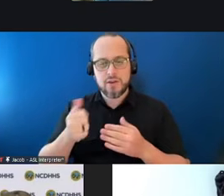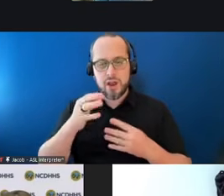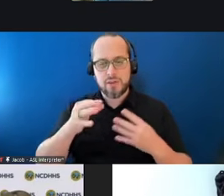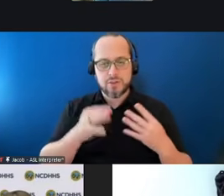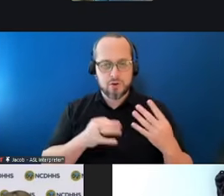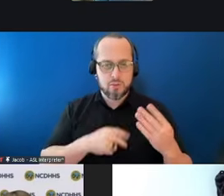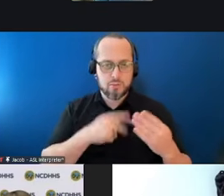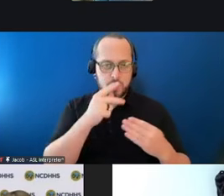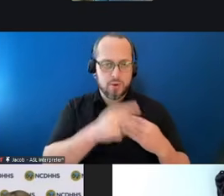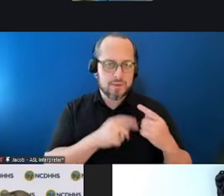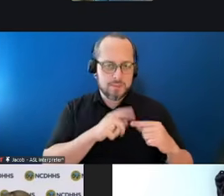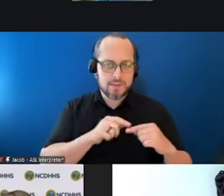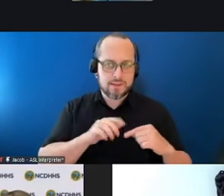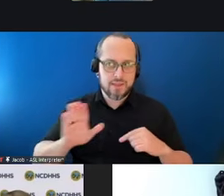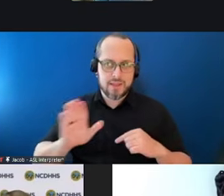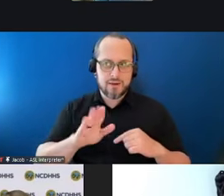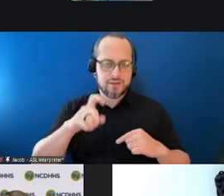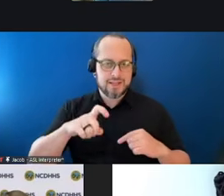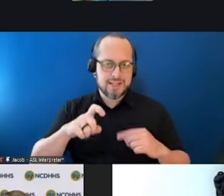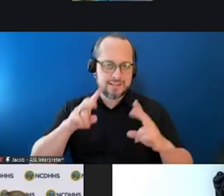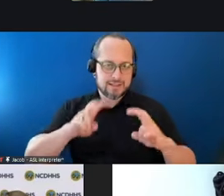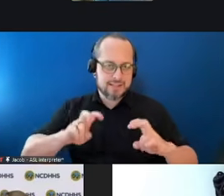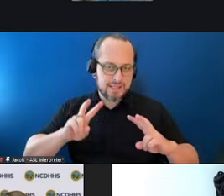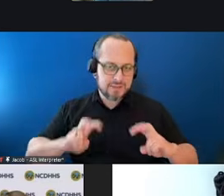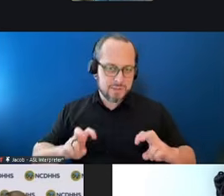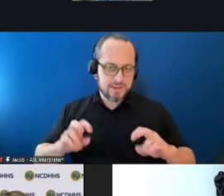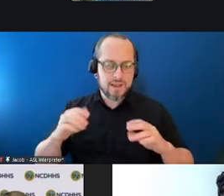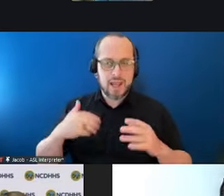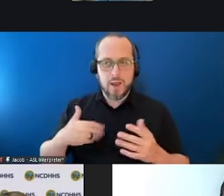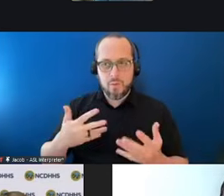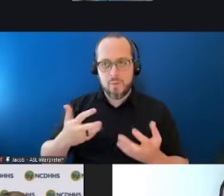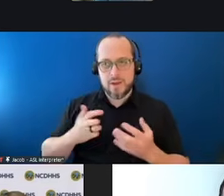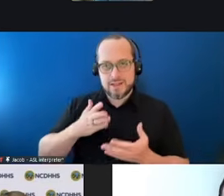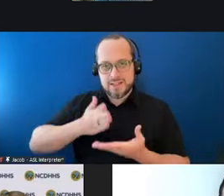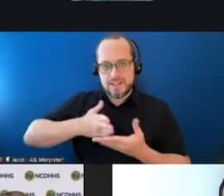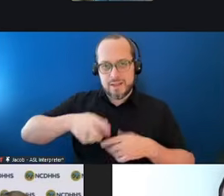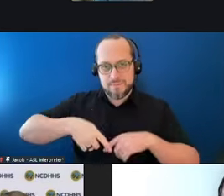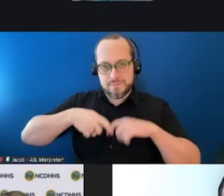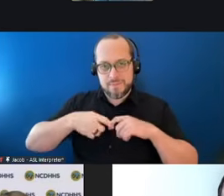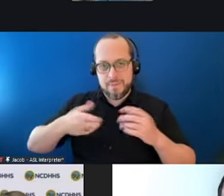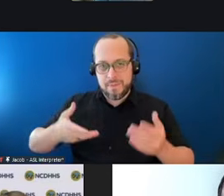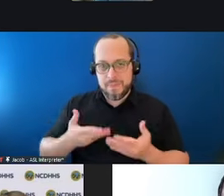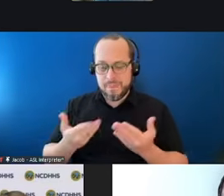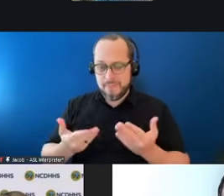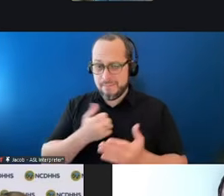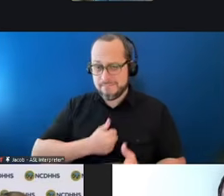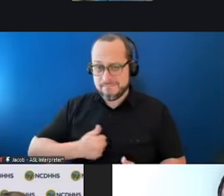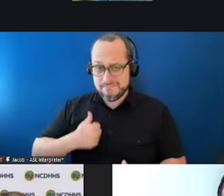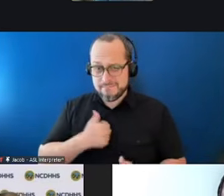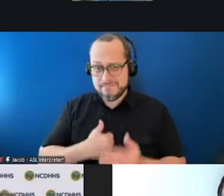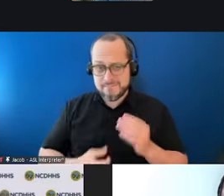needs assessment. Um I just want to stop right here. I'm sorry we didn't have more time for Q&A.